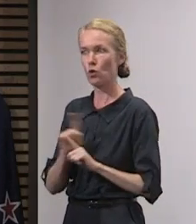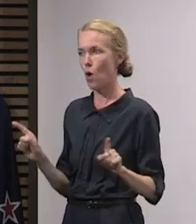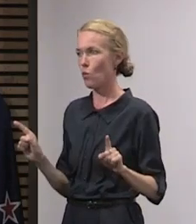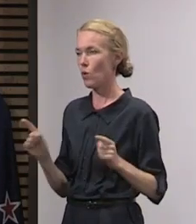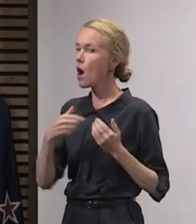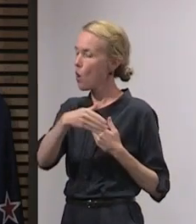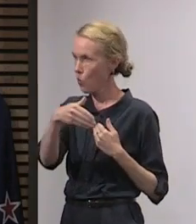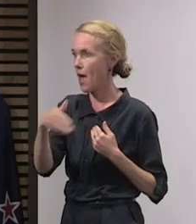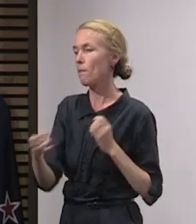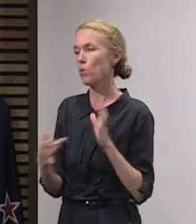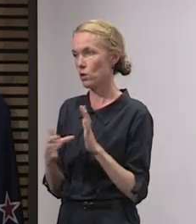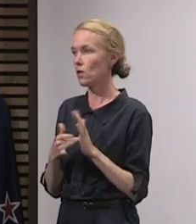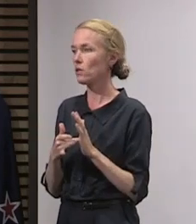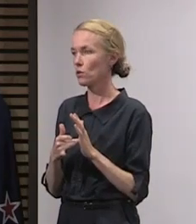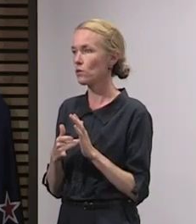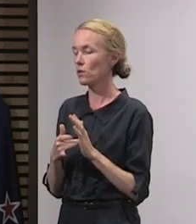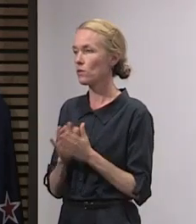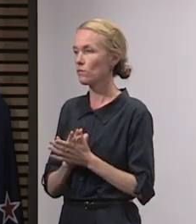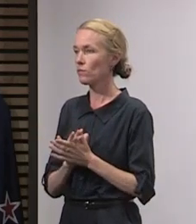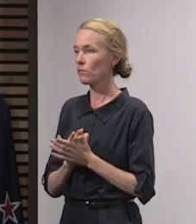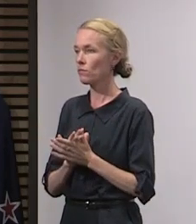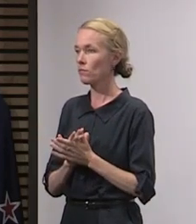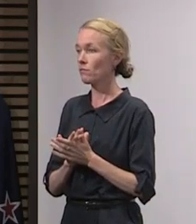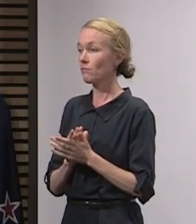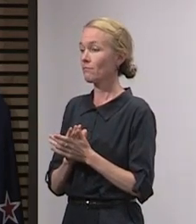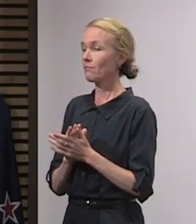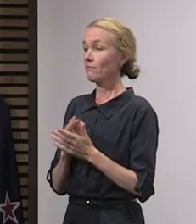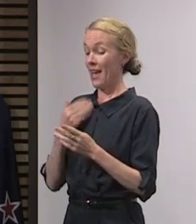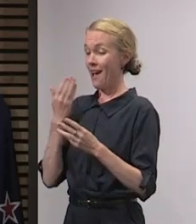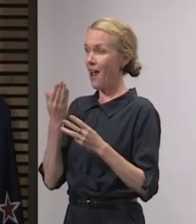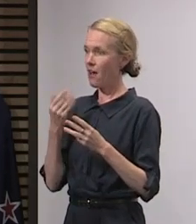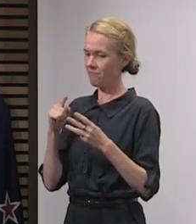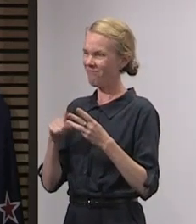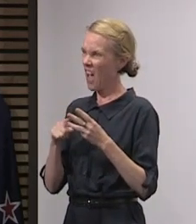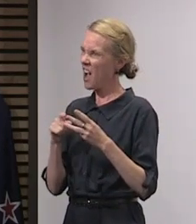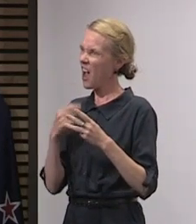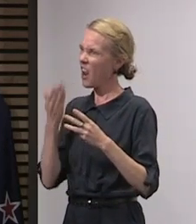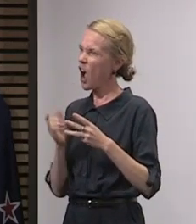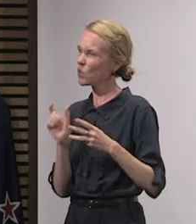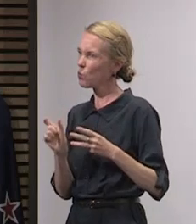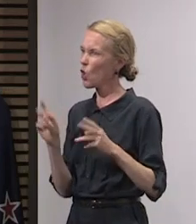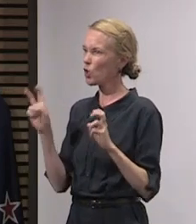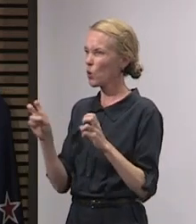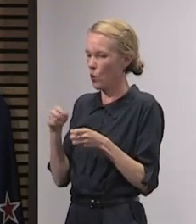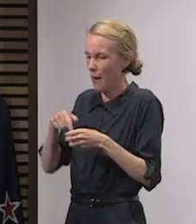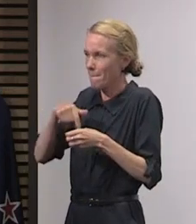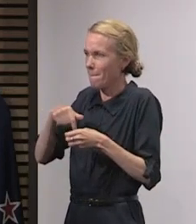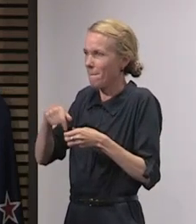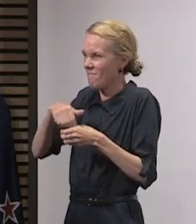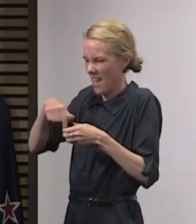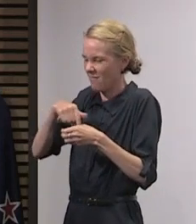physical activity alone and are not - should not have any contact with other people. And